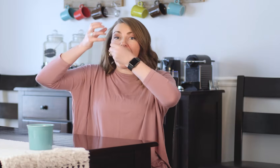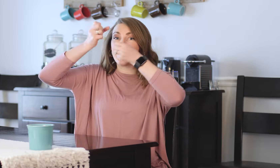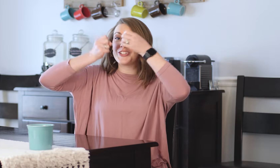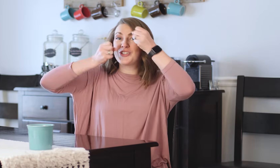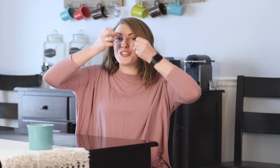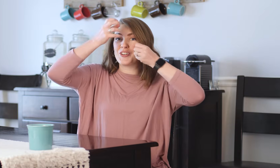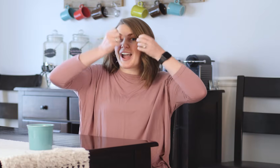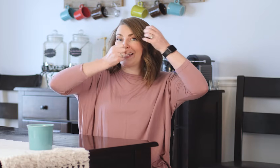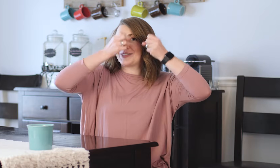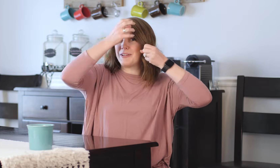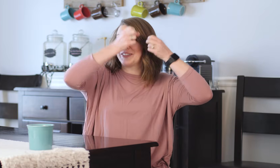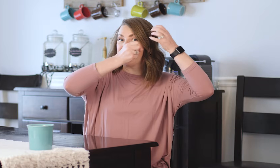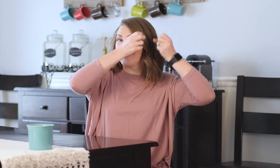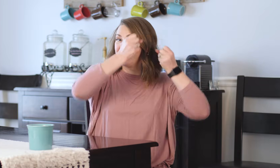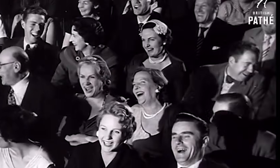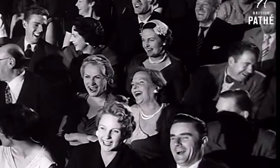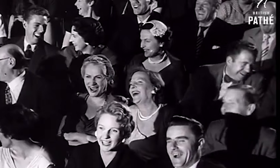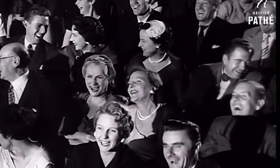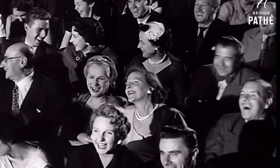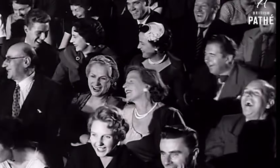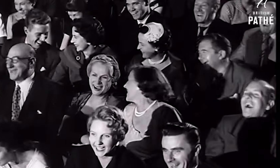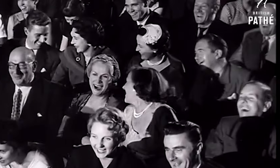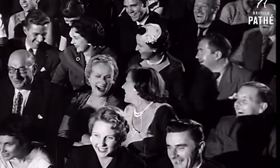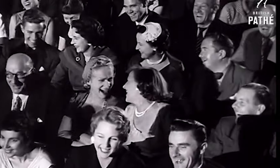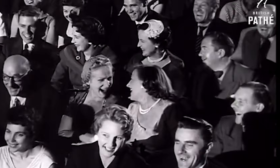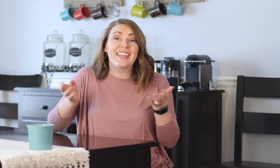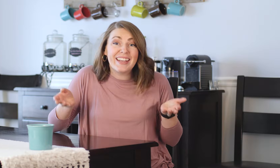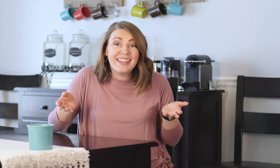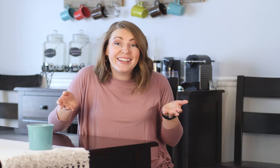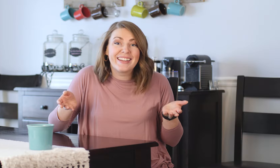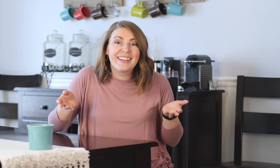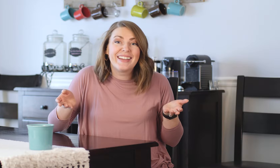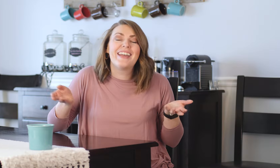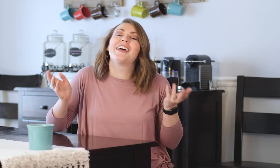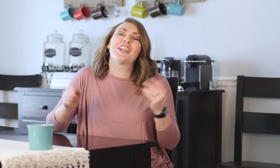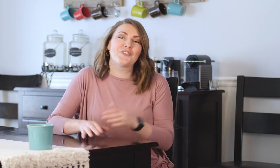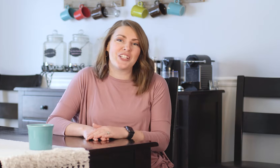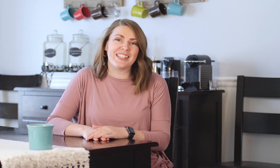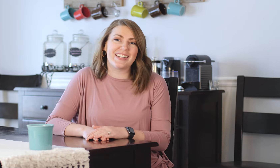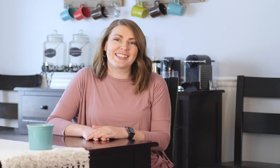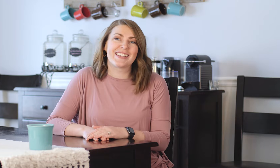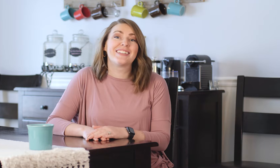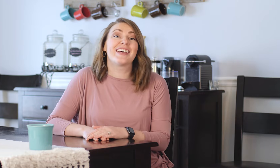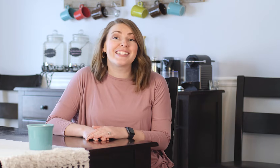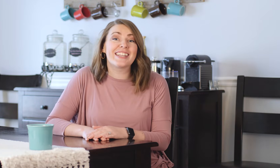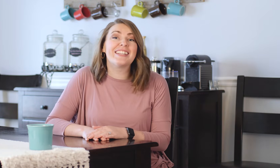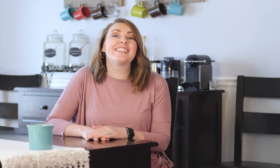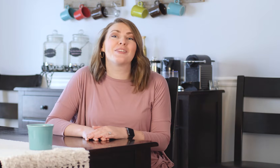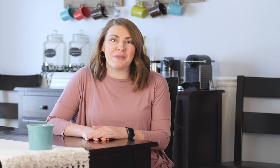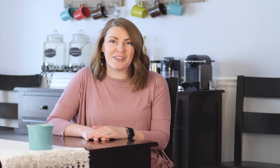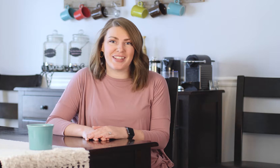Pasteurized milk. Get it? Enough cheesiness--let's get into the meat of it.